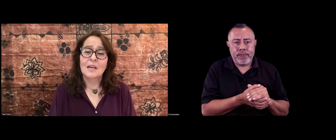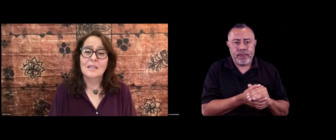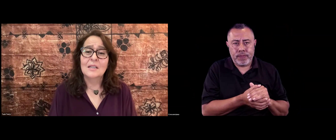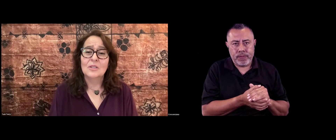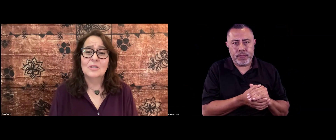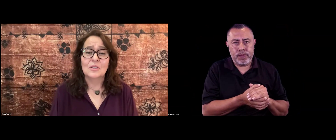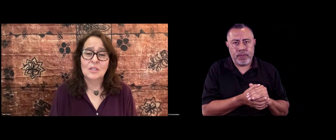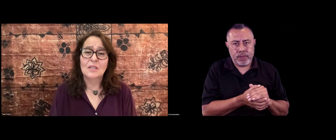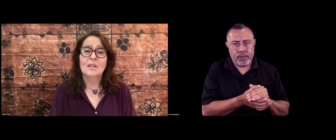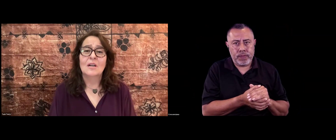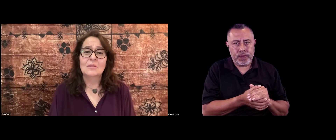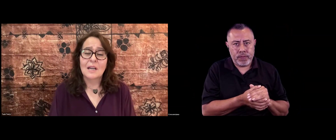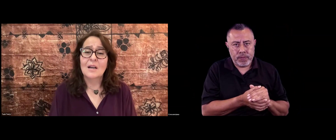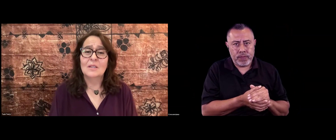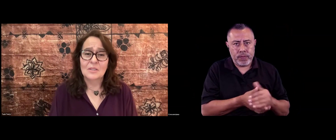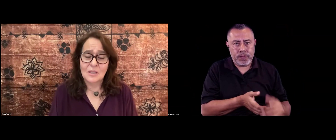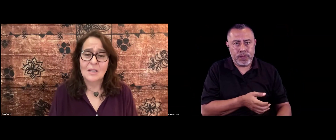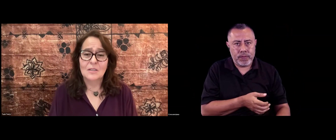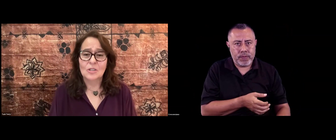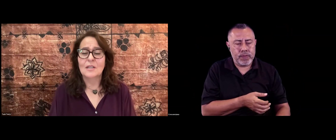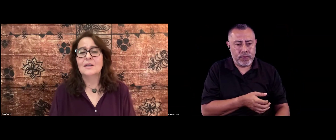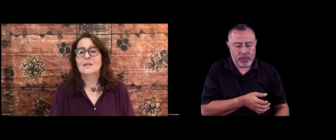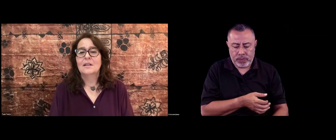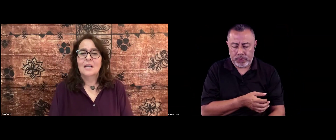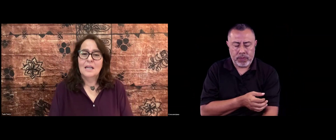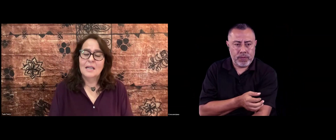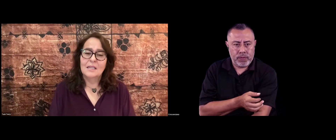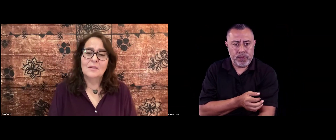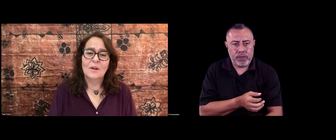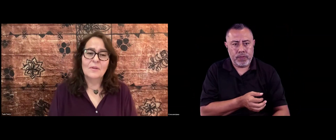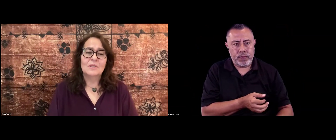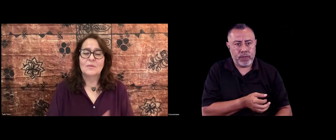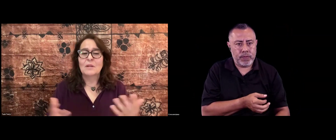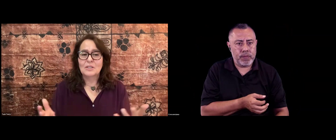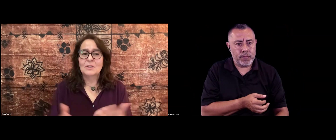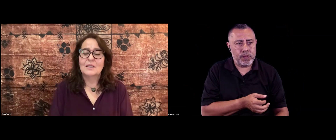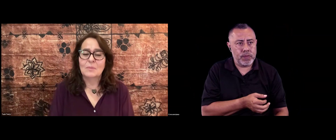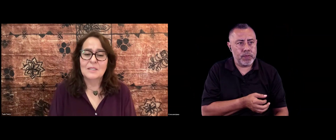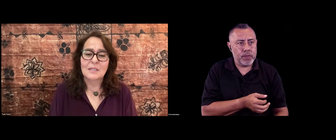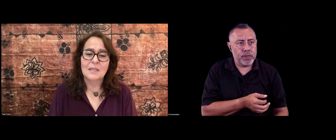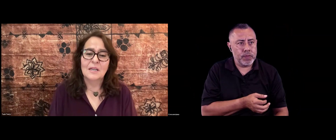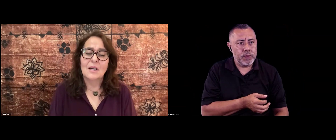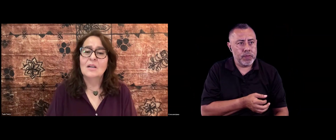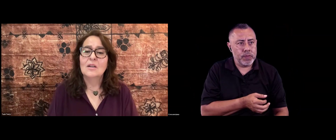Not only know she was chin, I could hour a star, And for everyone's information, that's basically a.